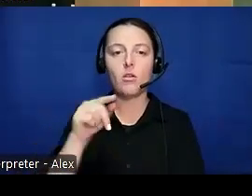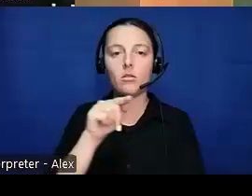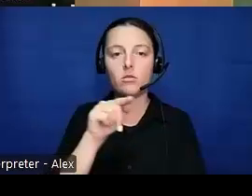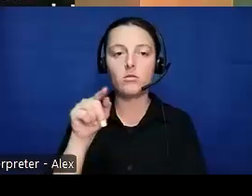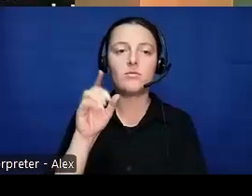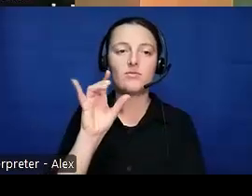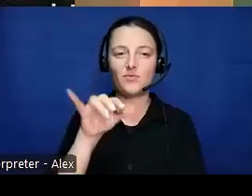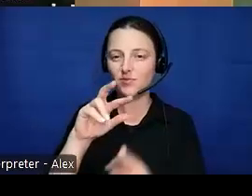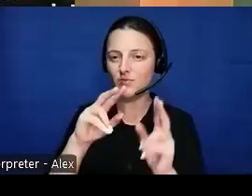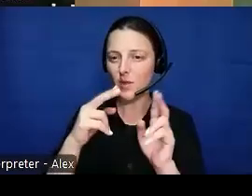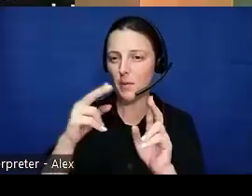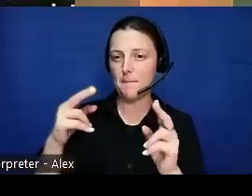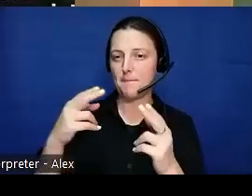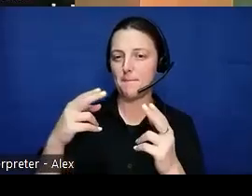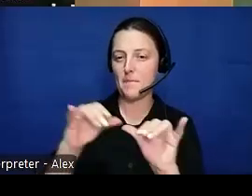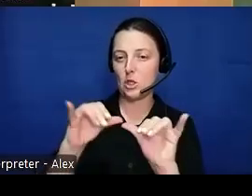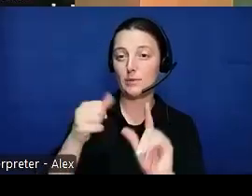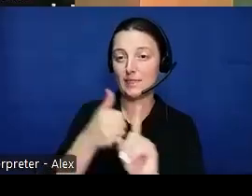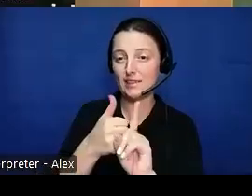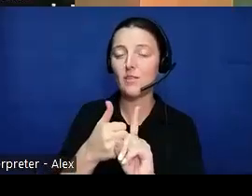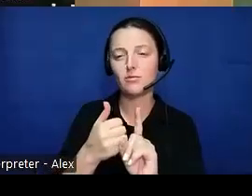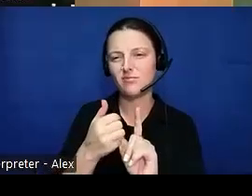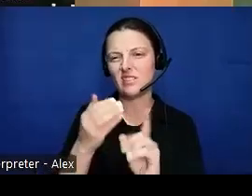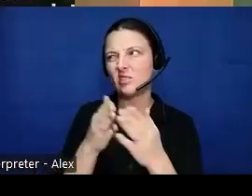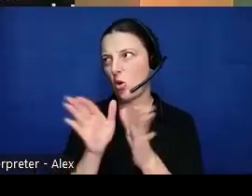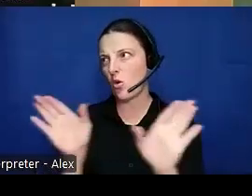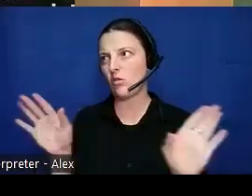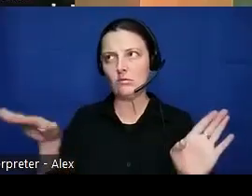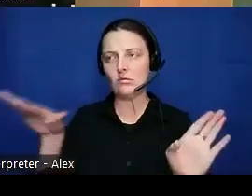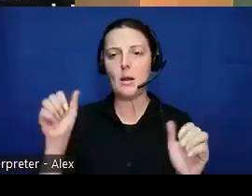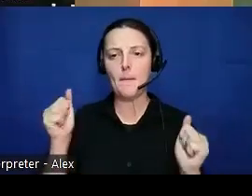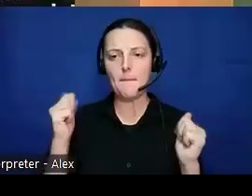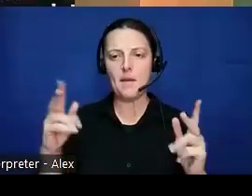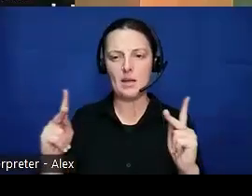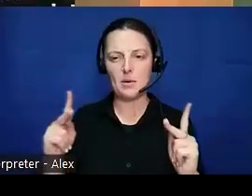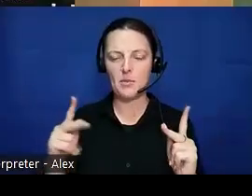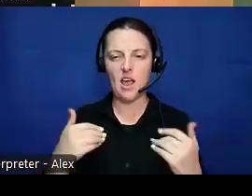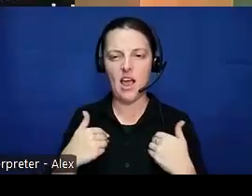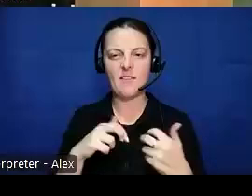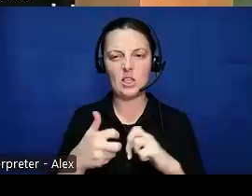but nonetheless it's used and so I thought the thing is it's two parts and the problem list